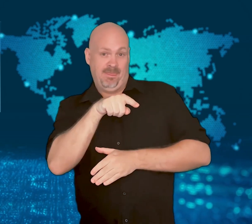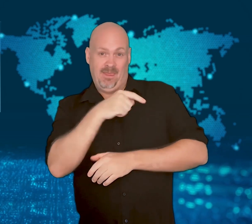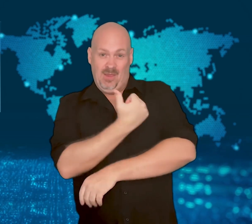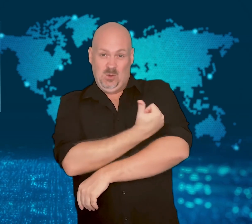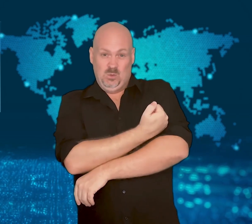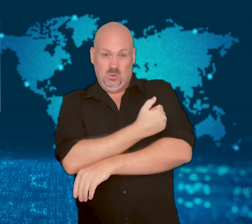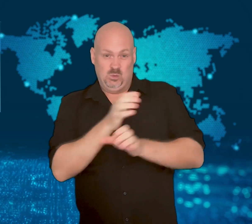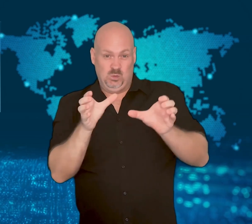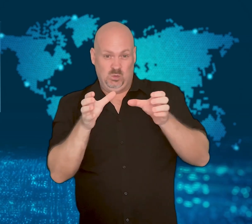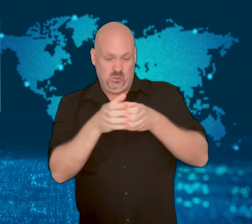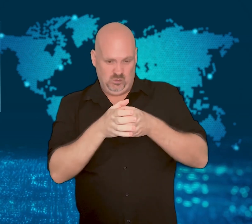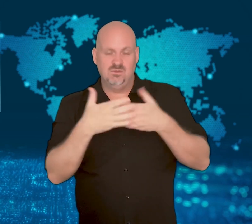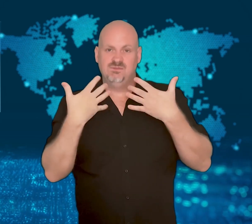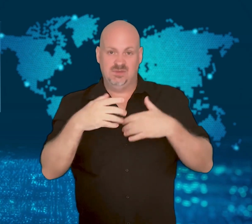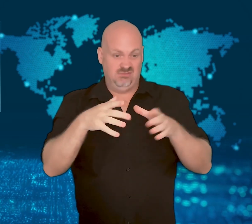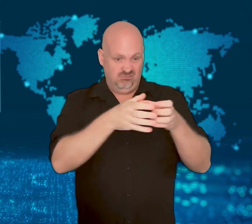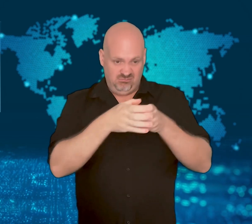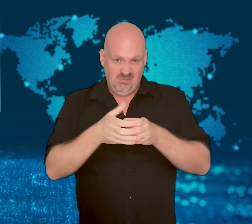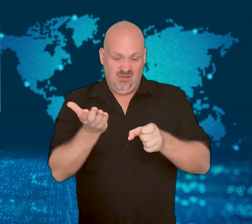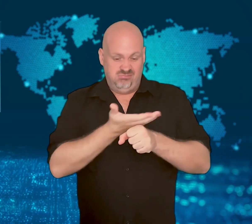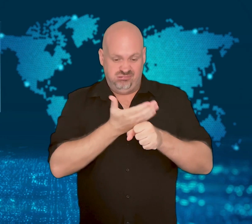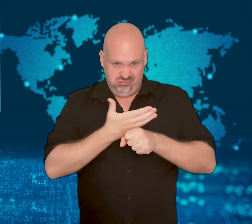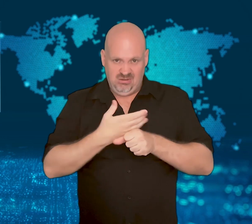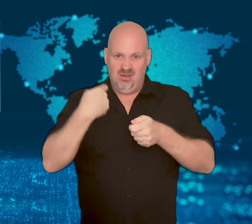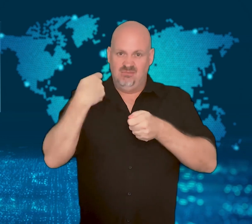rival gang and killed them.